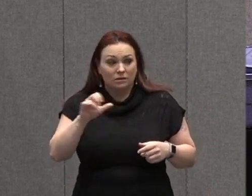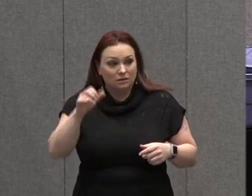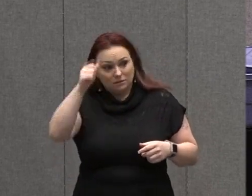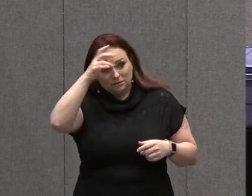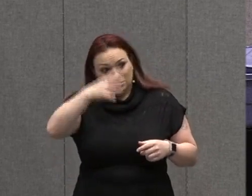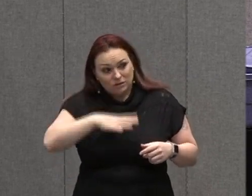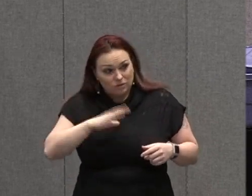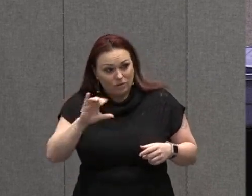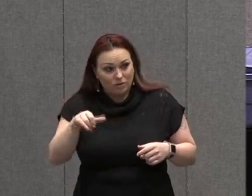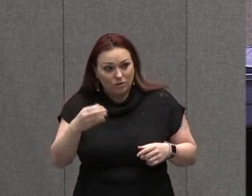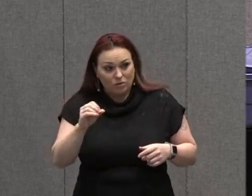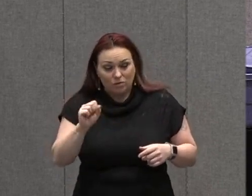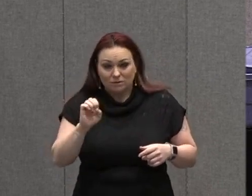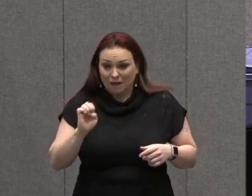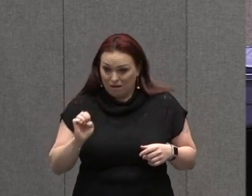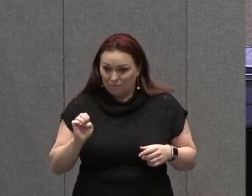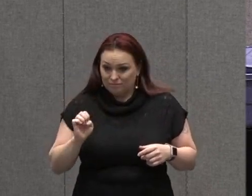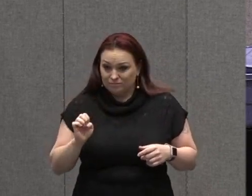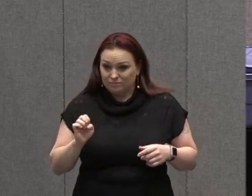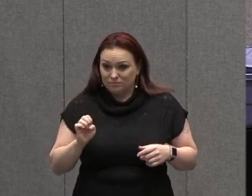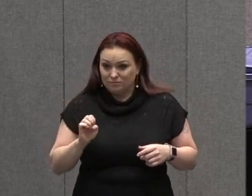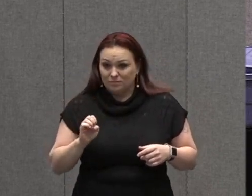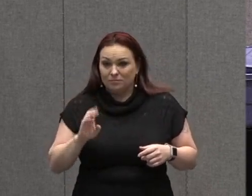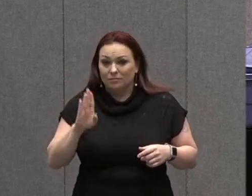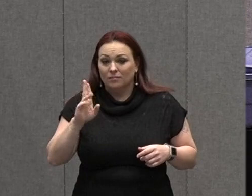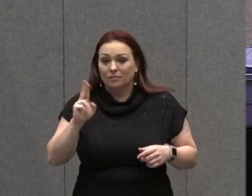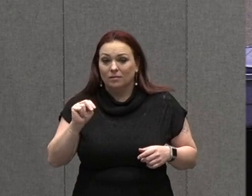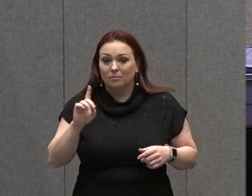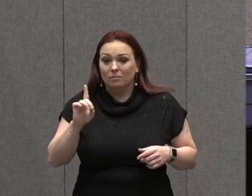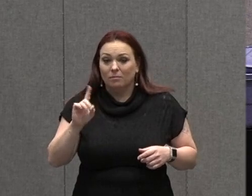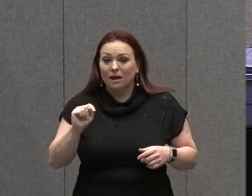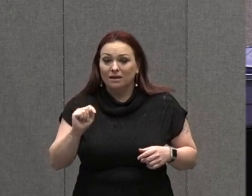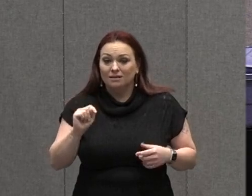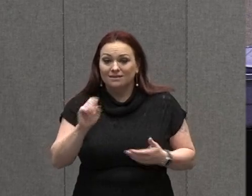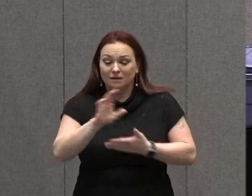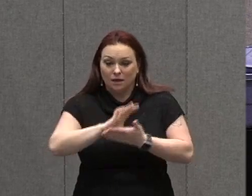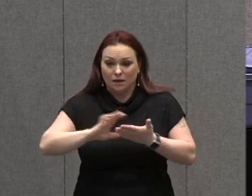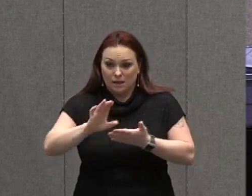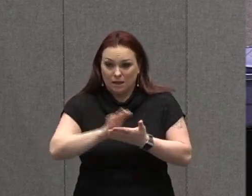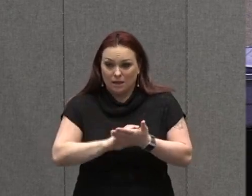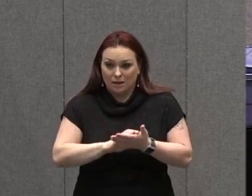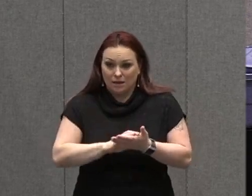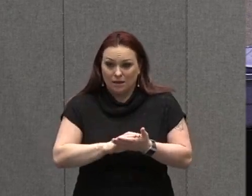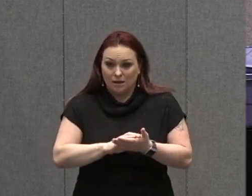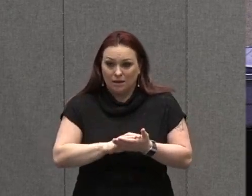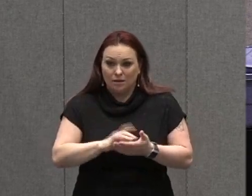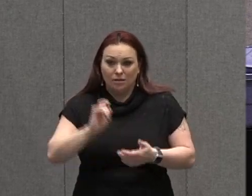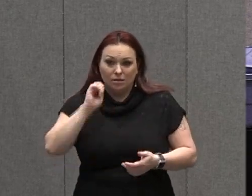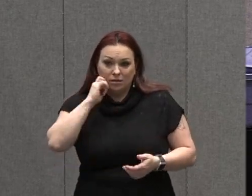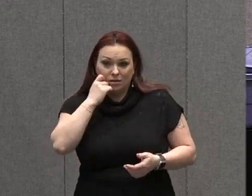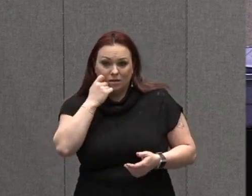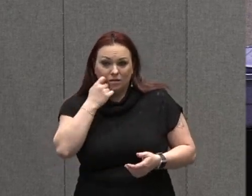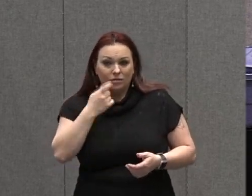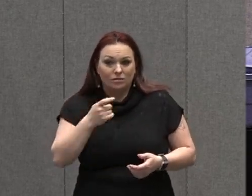Okay so this is a bundt cake pan, but it makes sort of a cool cool sound.